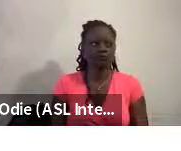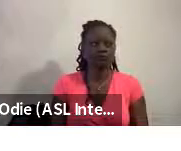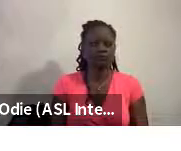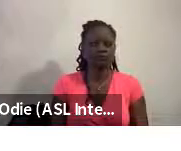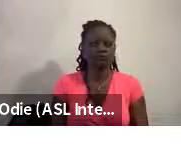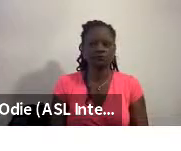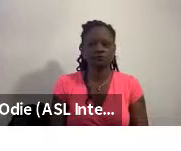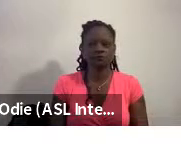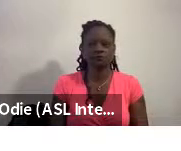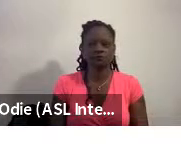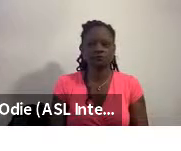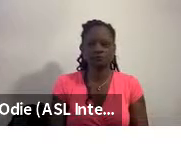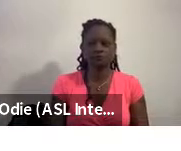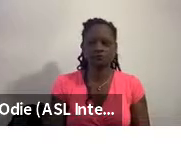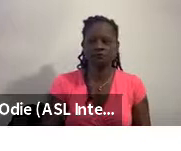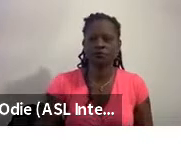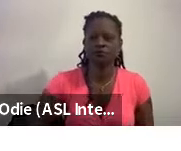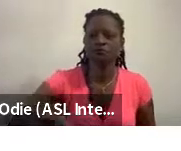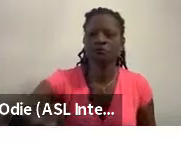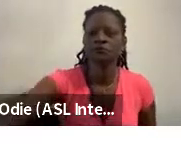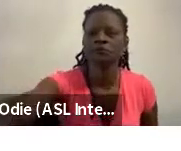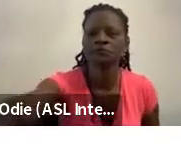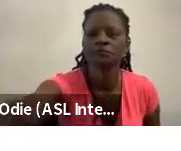So, yeah, so I just wanted to share with